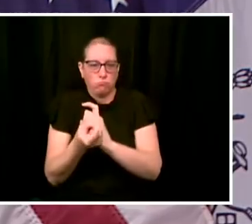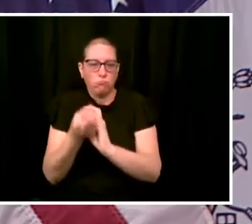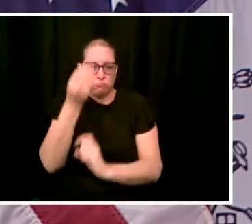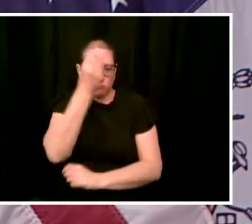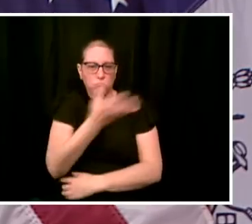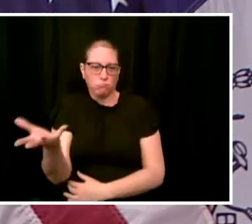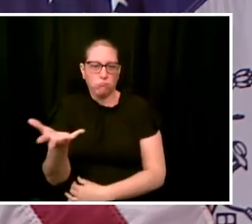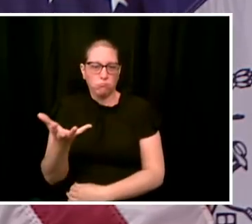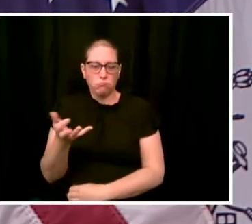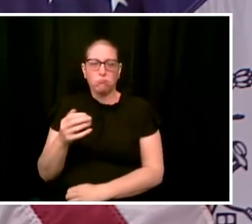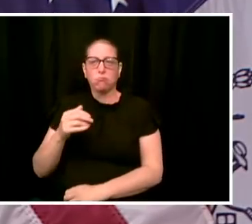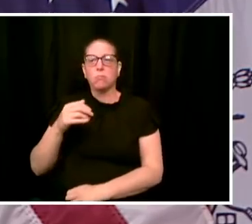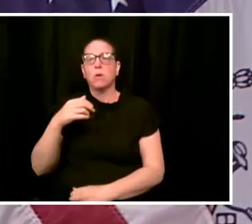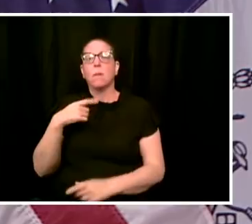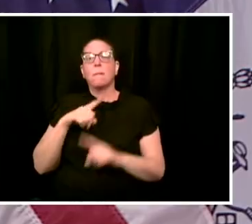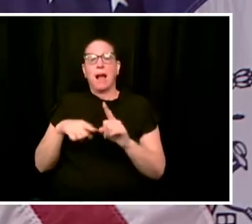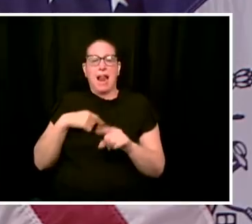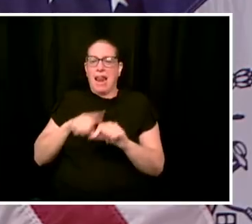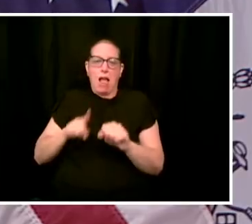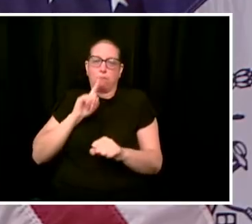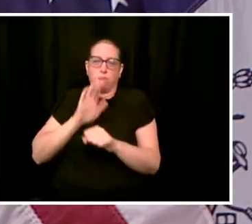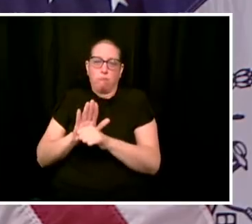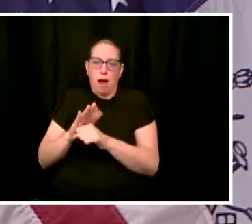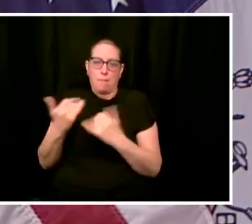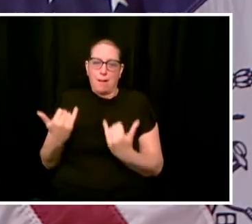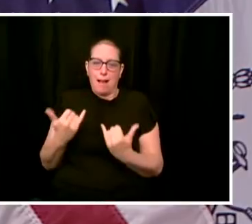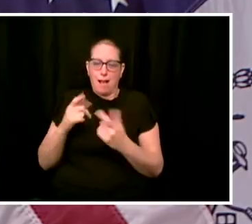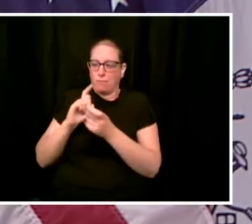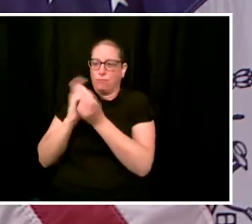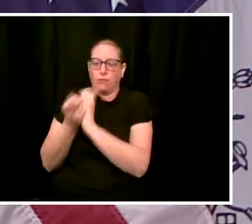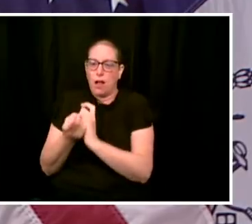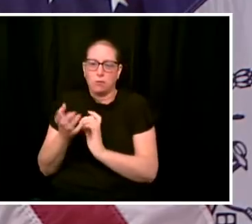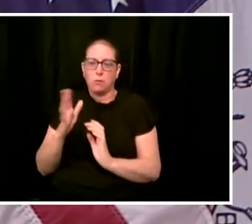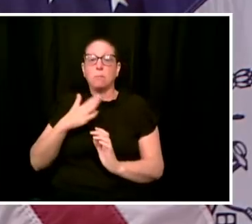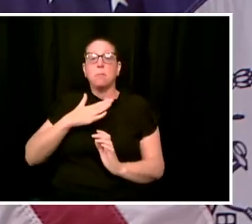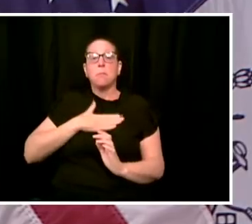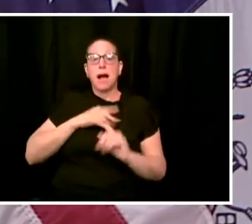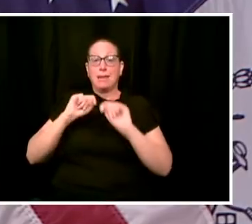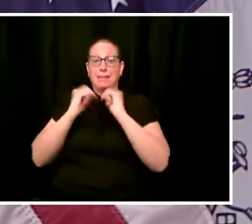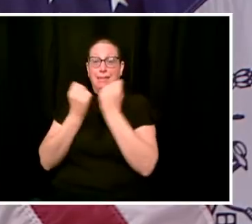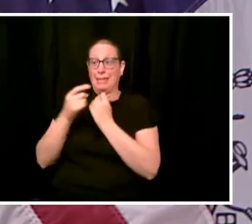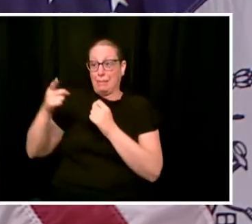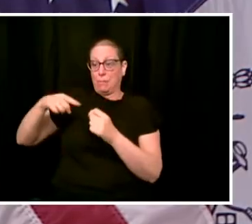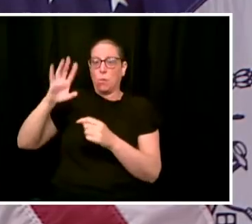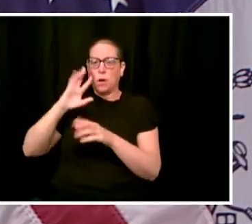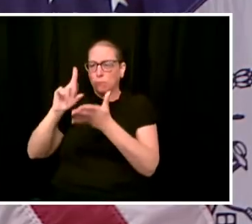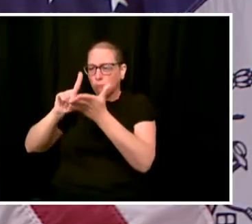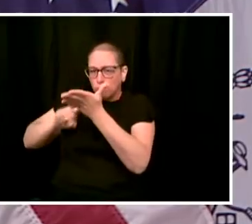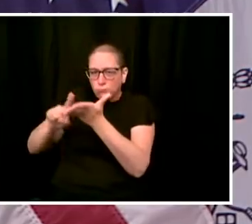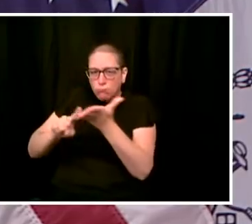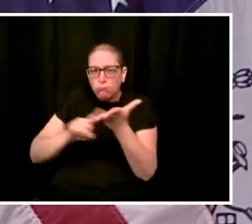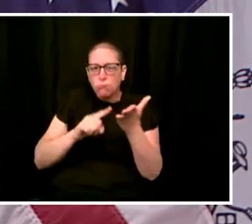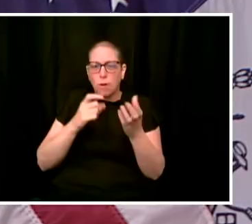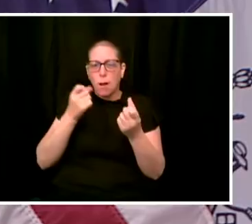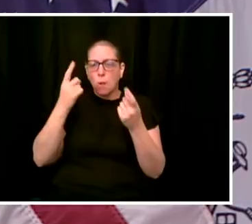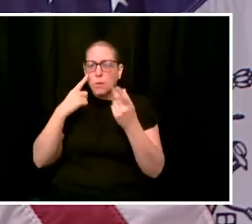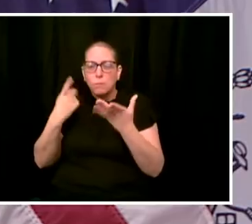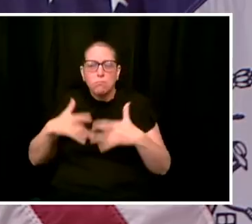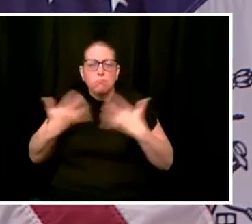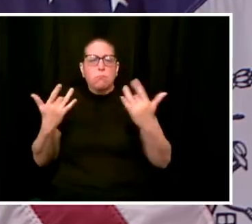UNINTENDED CONSEQUENCE, EO REASSESS. SO CAI N'T TELL YOU THE FINANCIAL RESULT NO NEY RI ATW I'LL HAVE MY TEAM FOLLOW P,U SEE